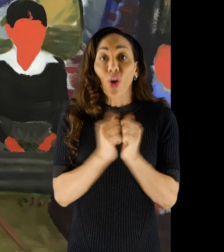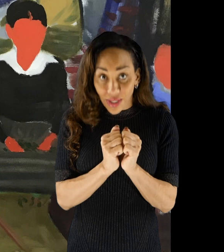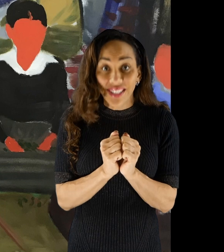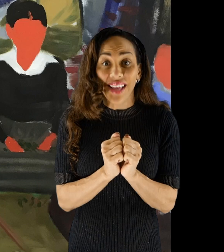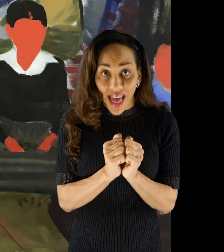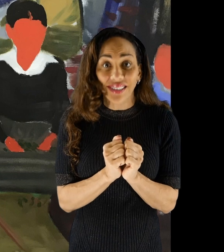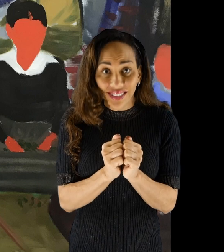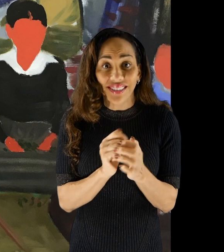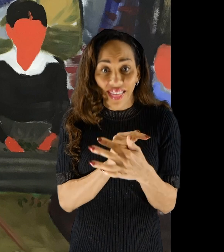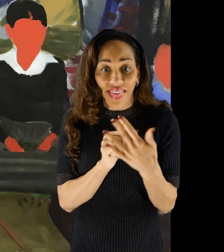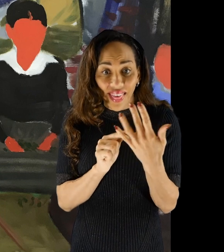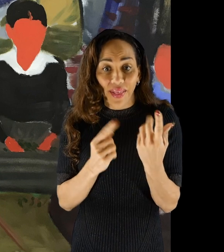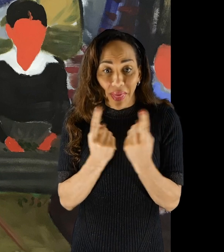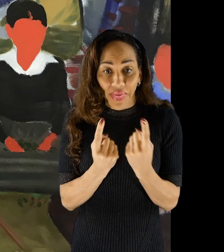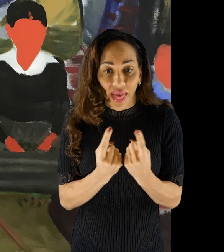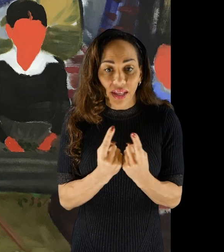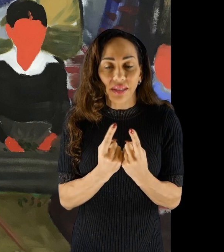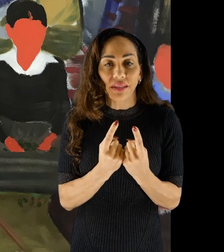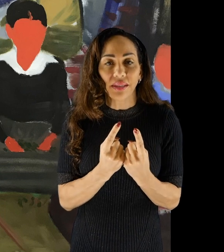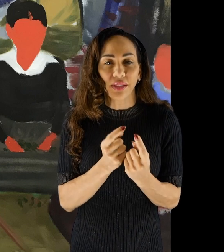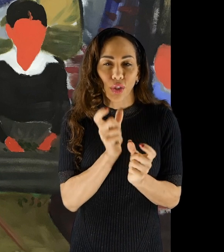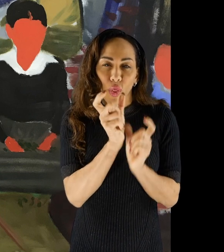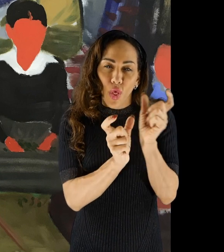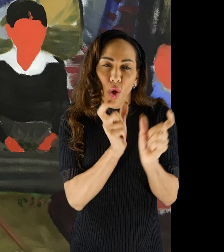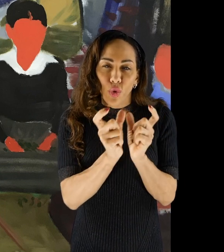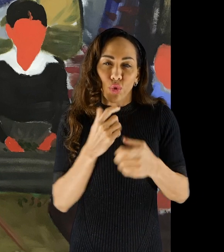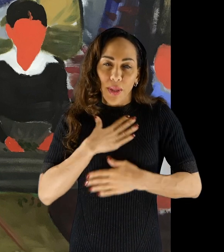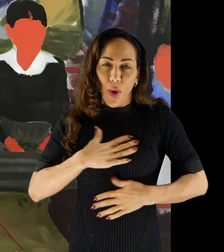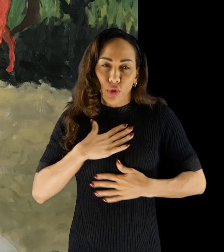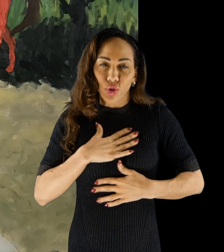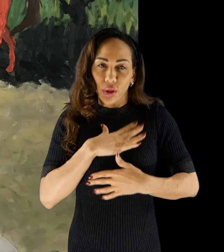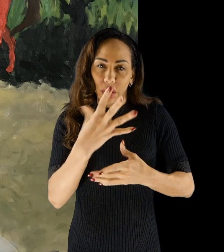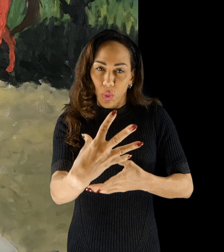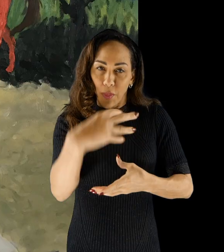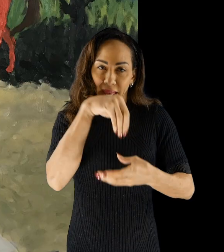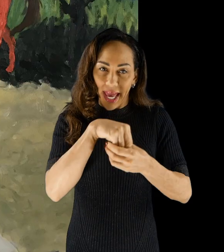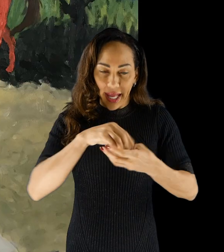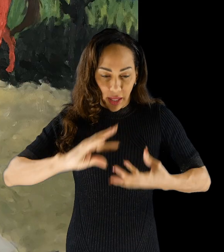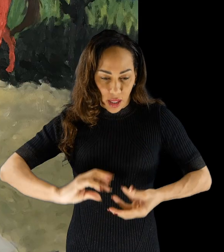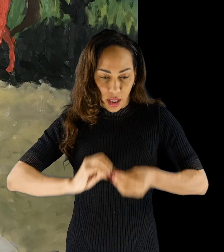And I'll work, I'll weave in the idea into that frame and then from there, from